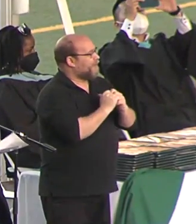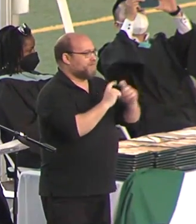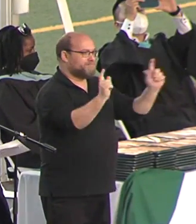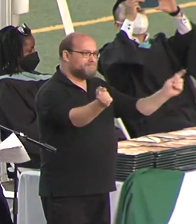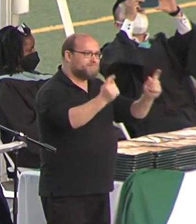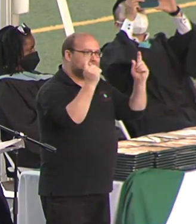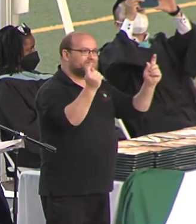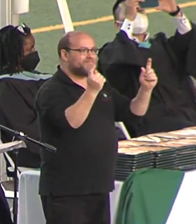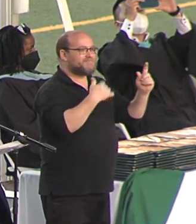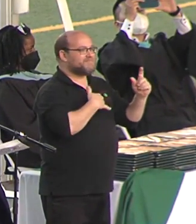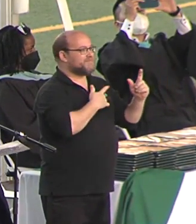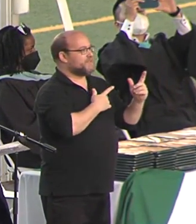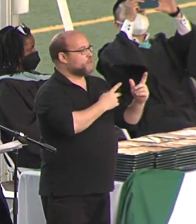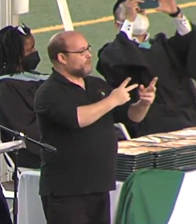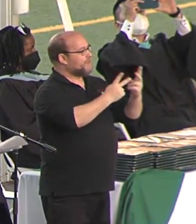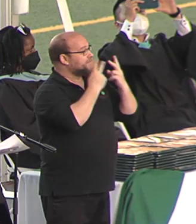To recognize your efforts and your achievements